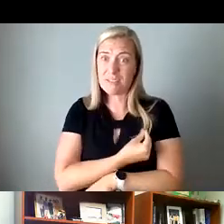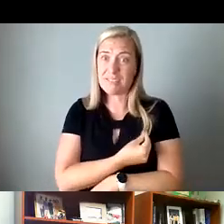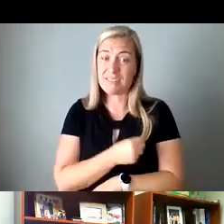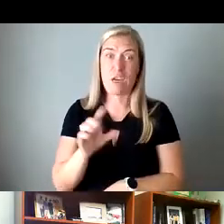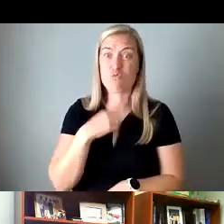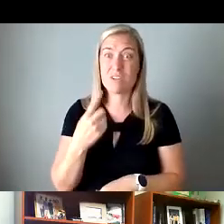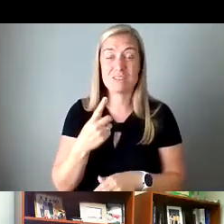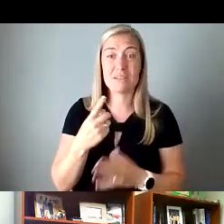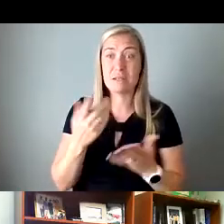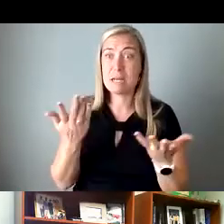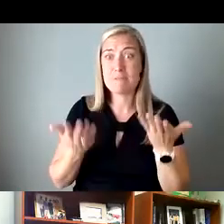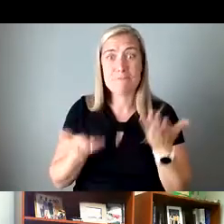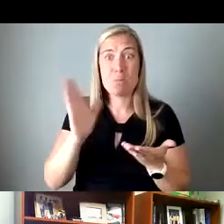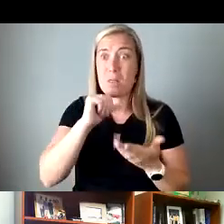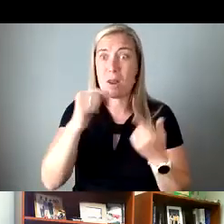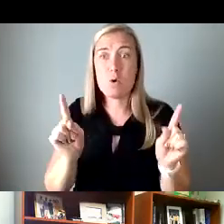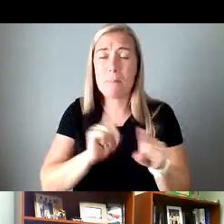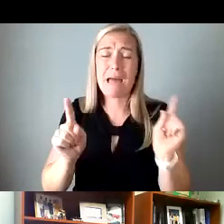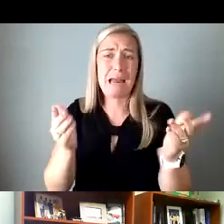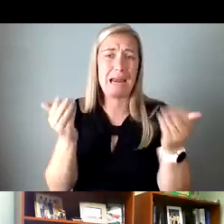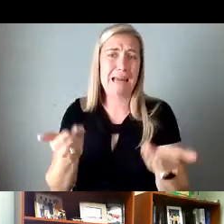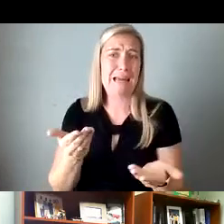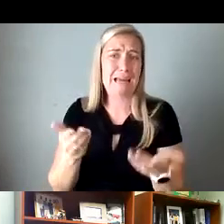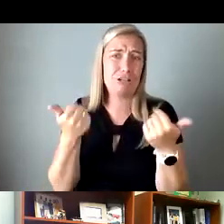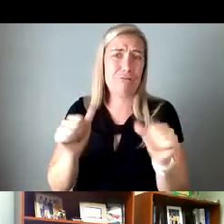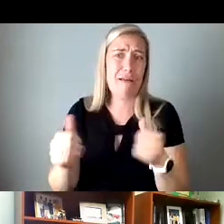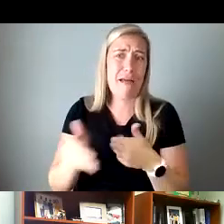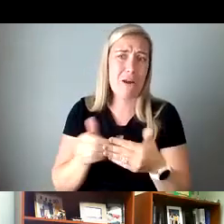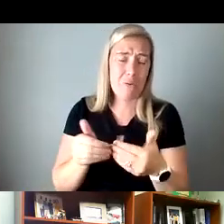prove that they were efficacious and safe we would be able to start vaccinating people right away.